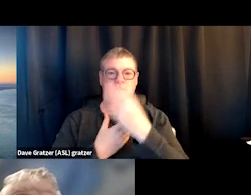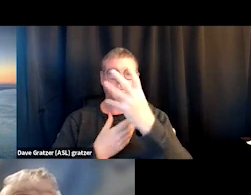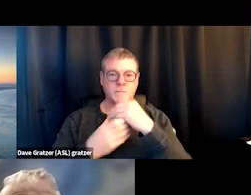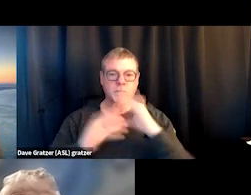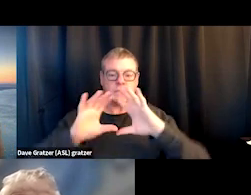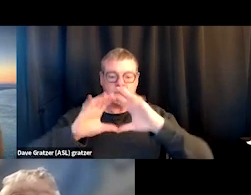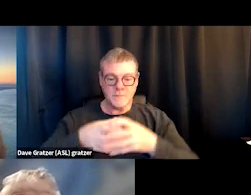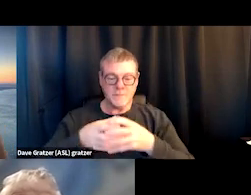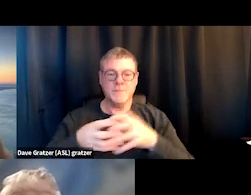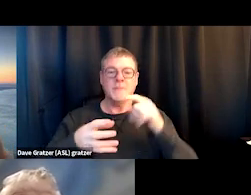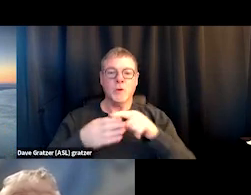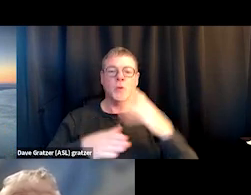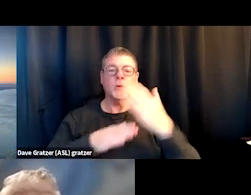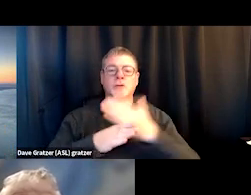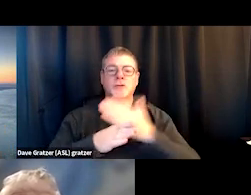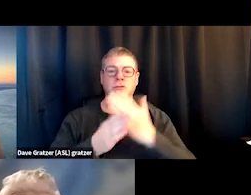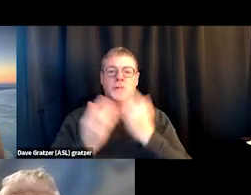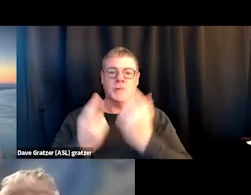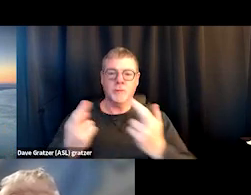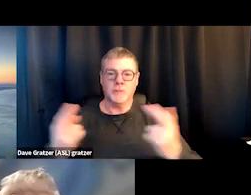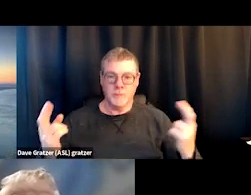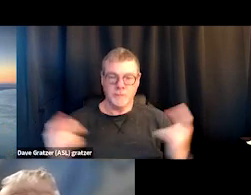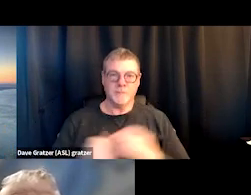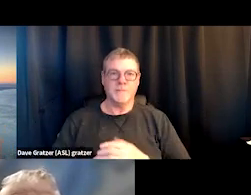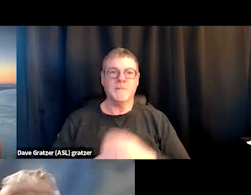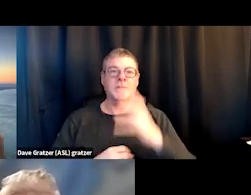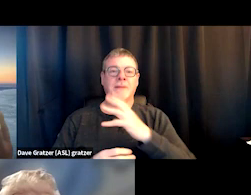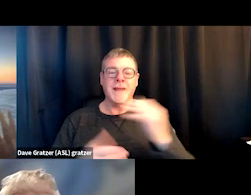to be able to share resources and insights with families,